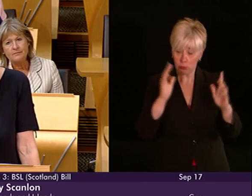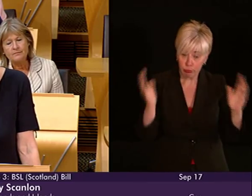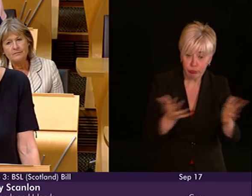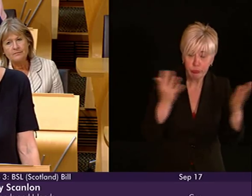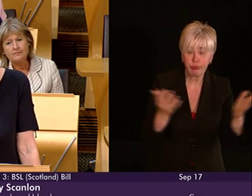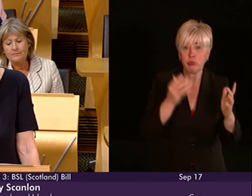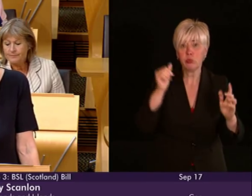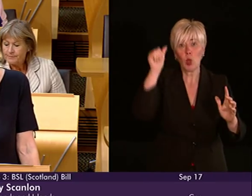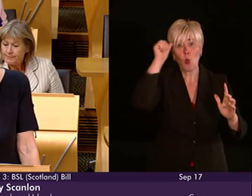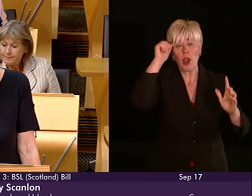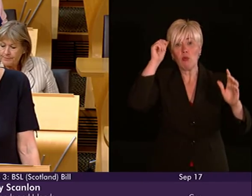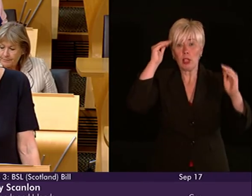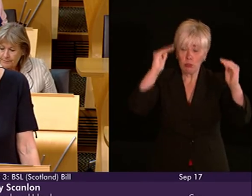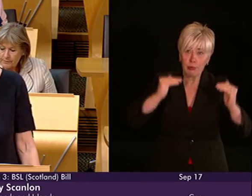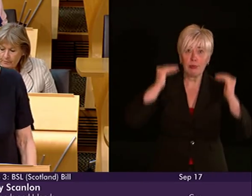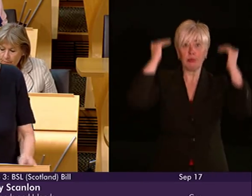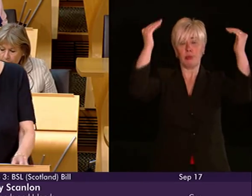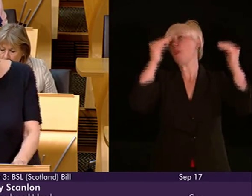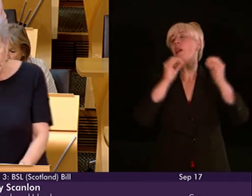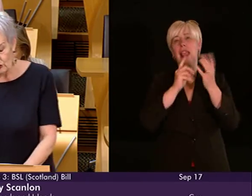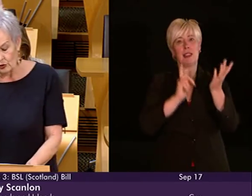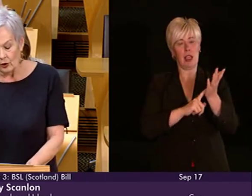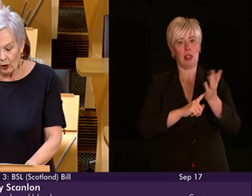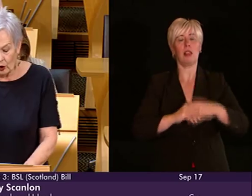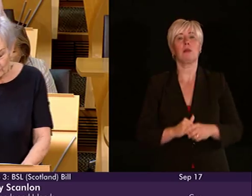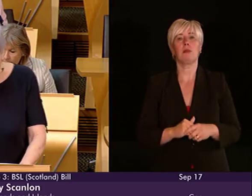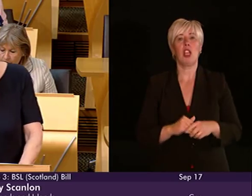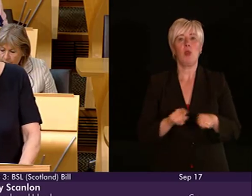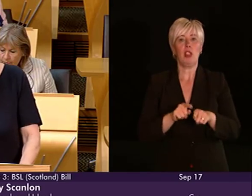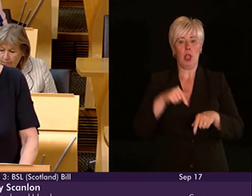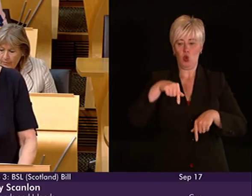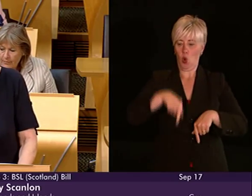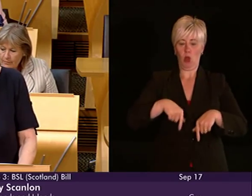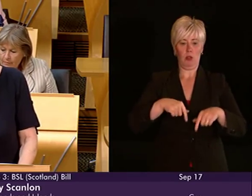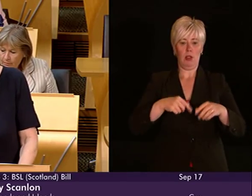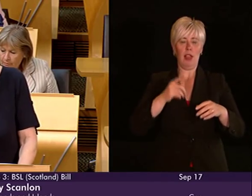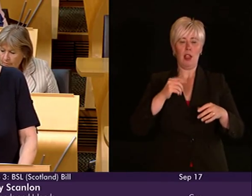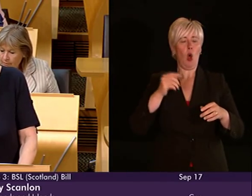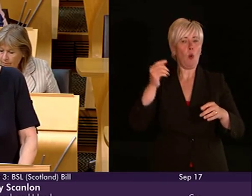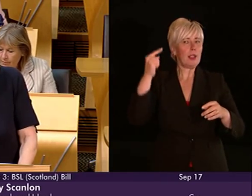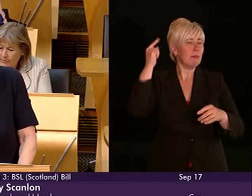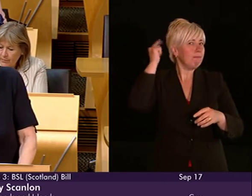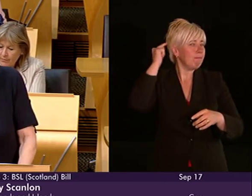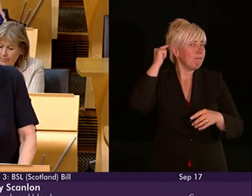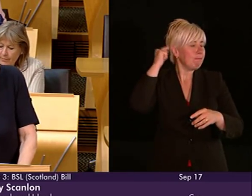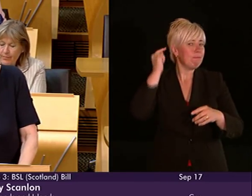awareness of BSL as well as keeping the issue on the political agenda. It is undoubtedly a